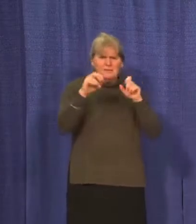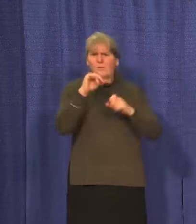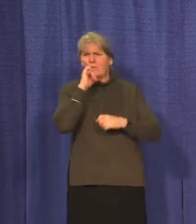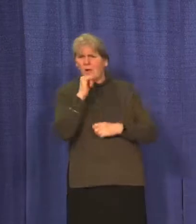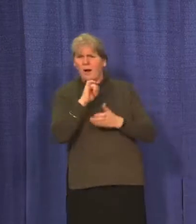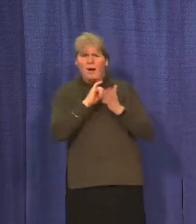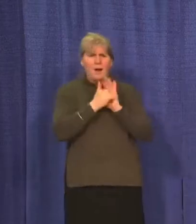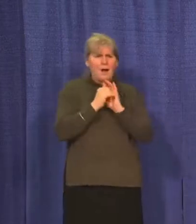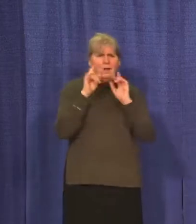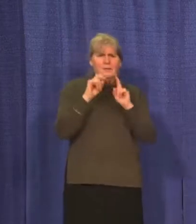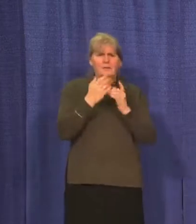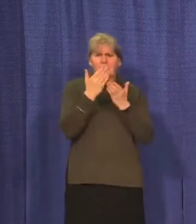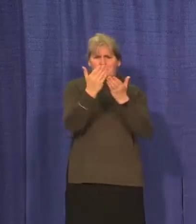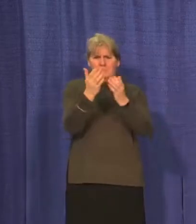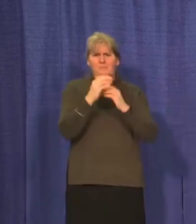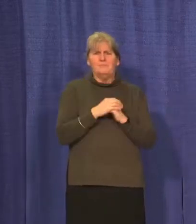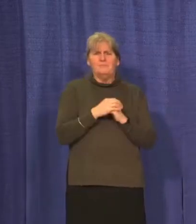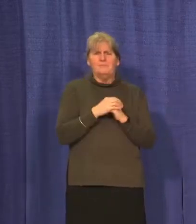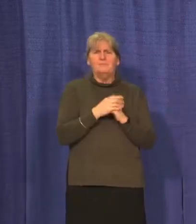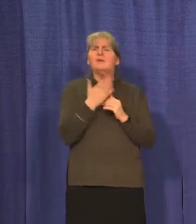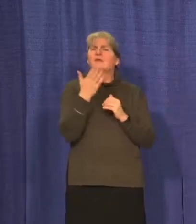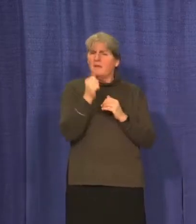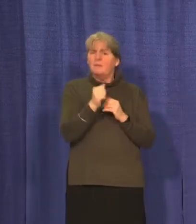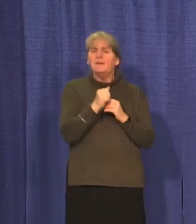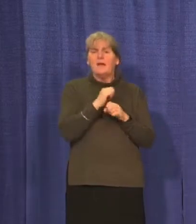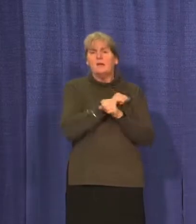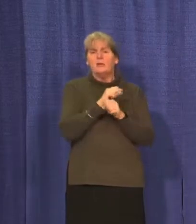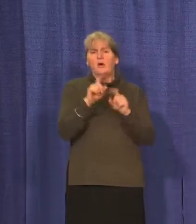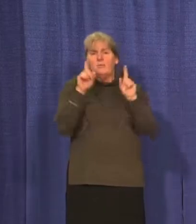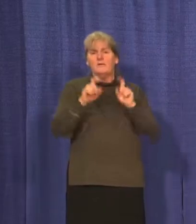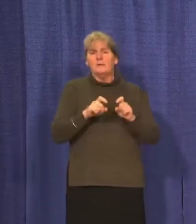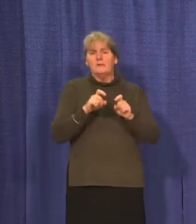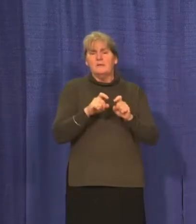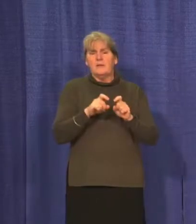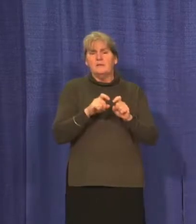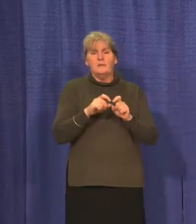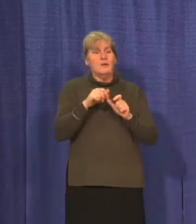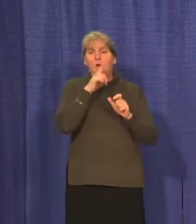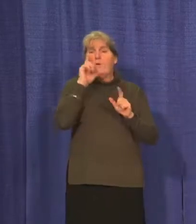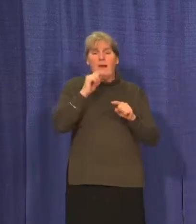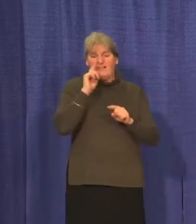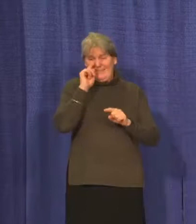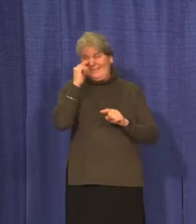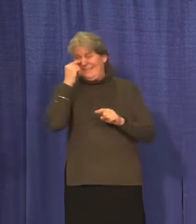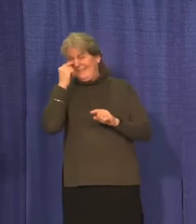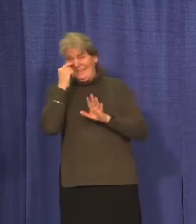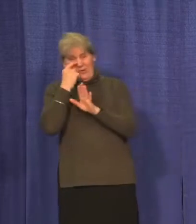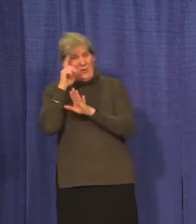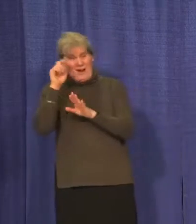and how, then they may be able to get a COVID-19 test by forgoing that swab way up